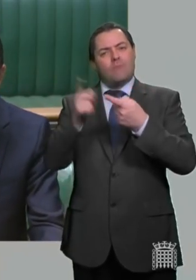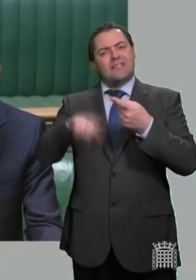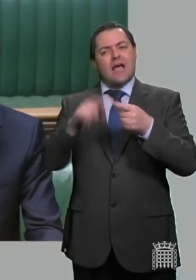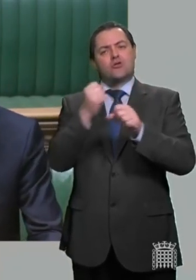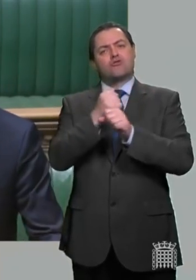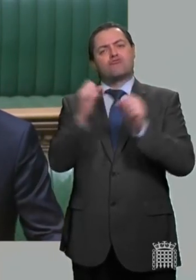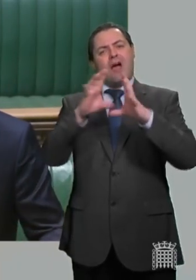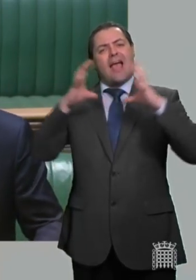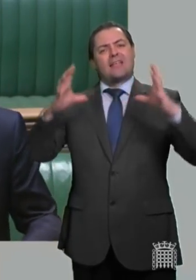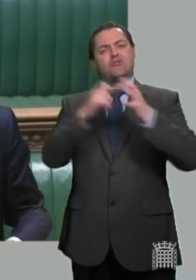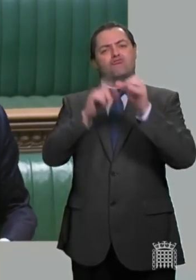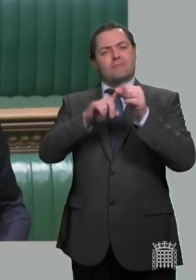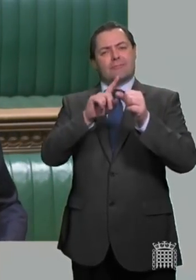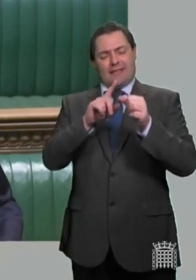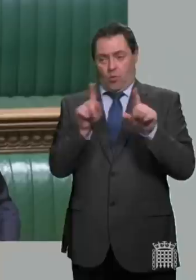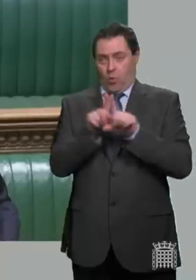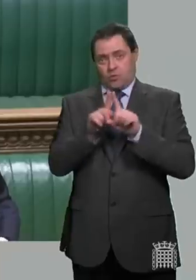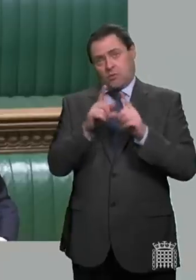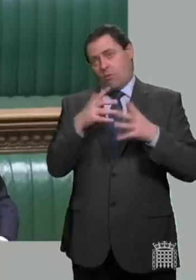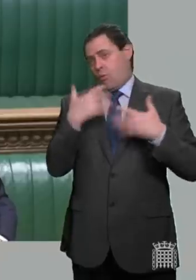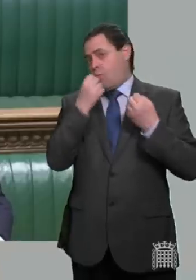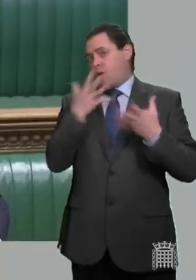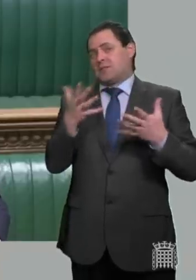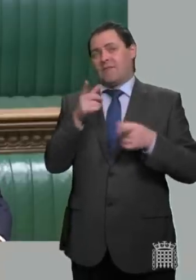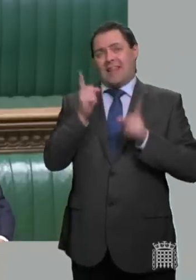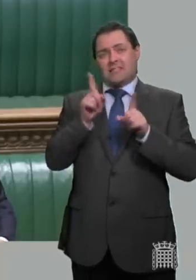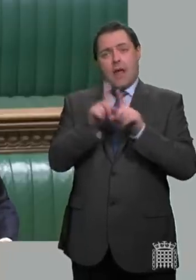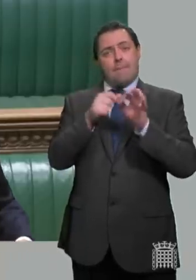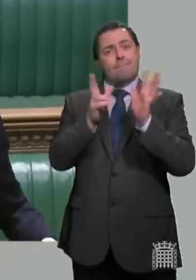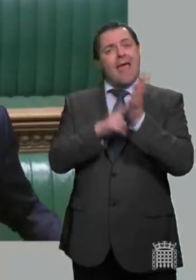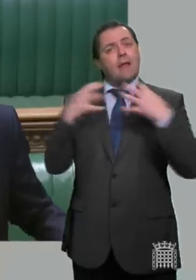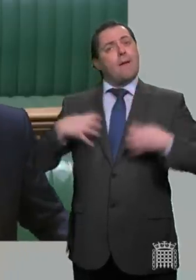as well as inspiring local leaders like Ben Houchen, the Mayor of Tees Valley.